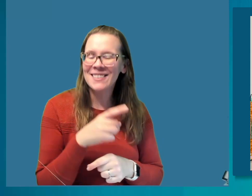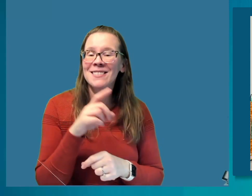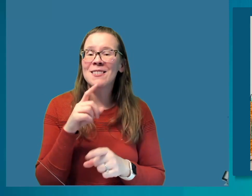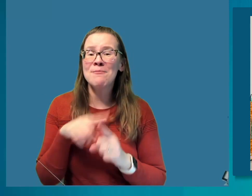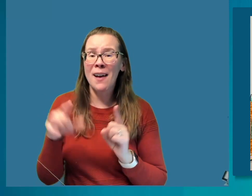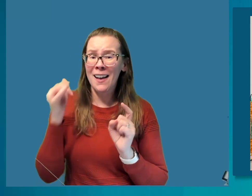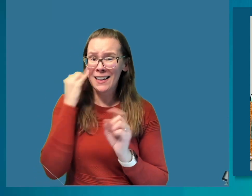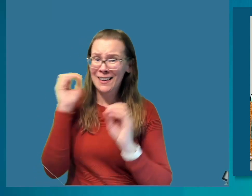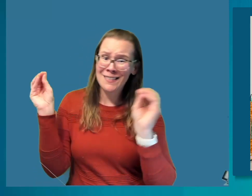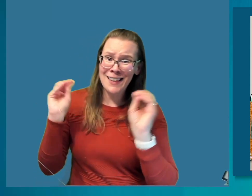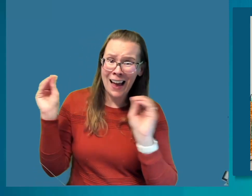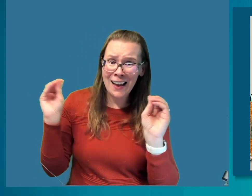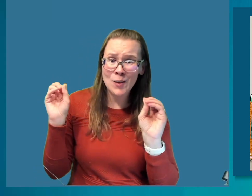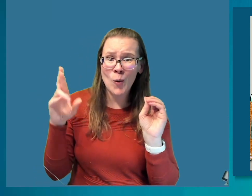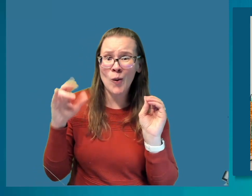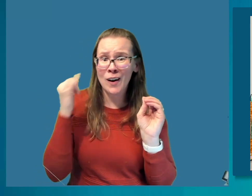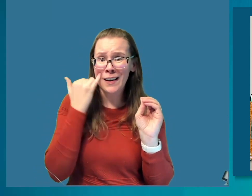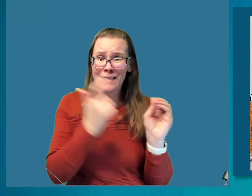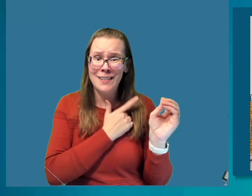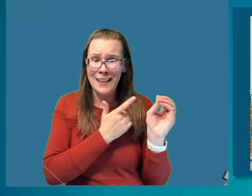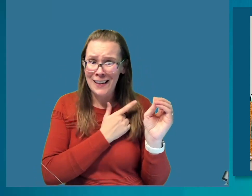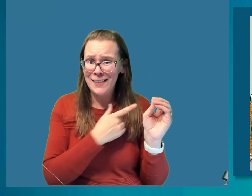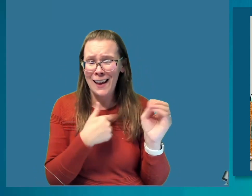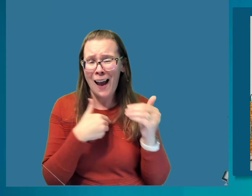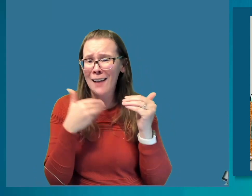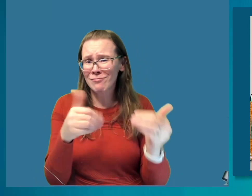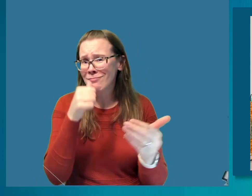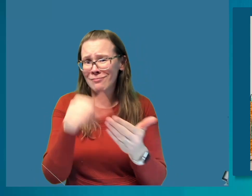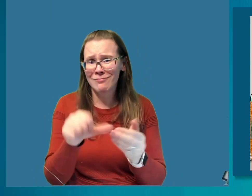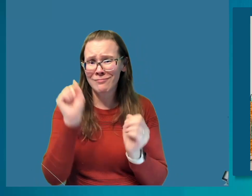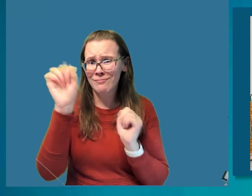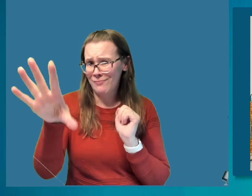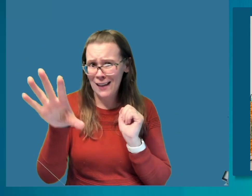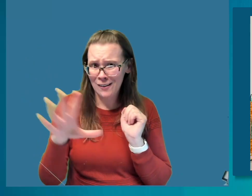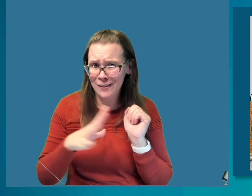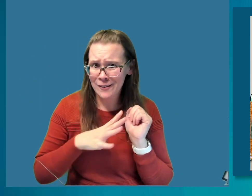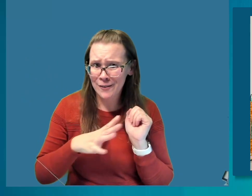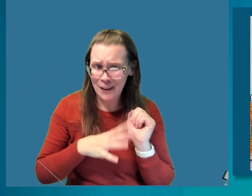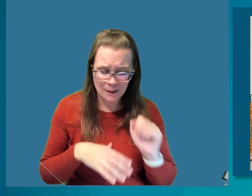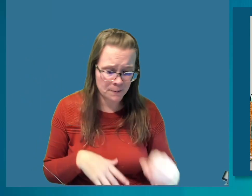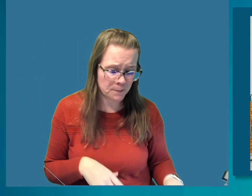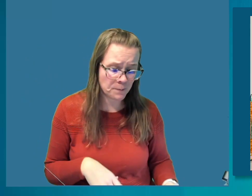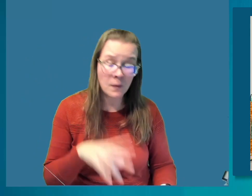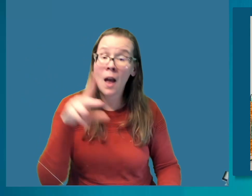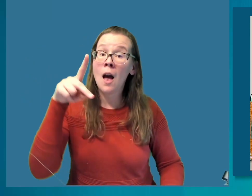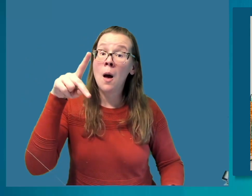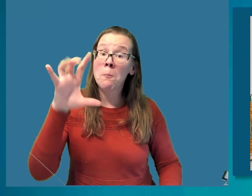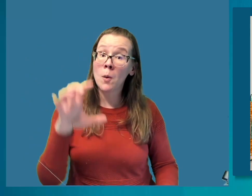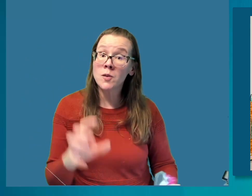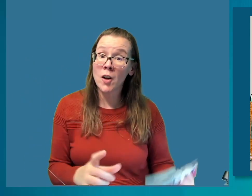from our fabric deliveries. And you can reuse that plastic. So whether it's lazy or not, I take that